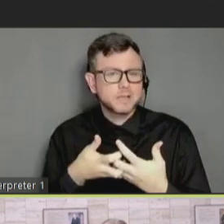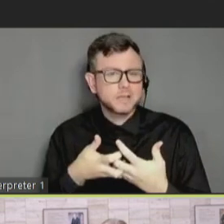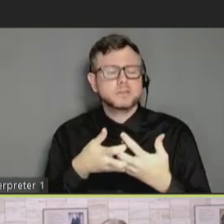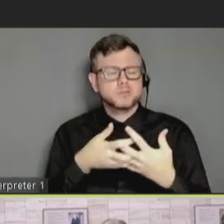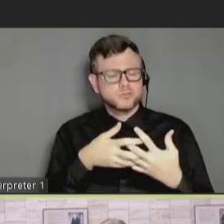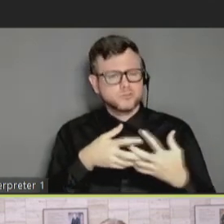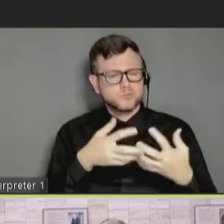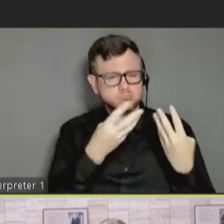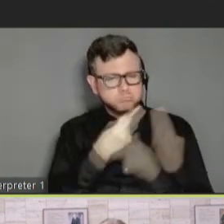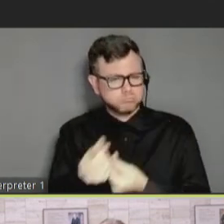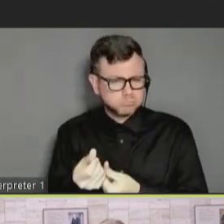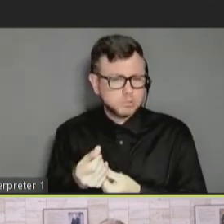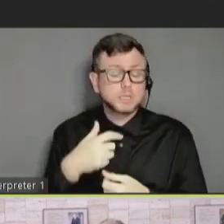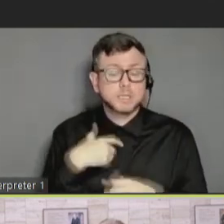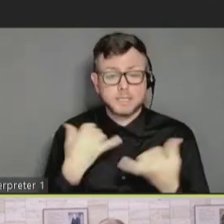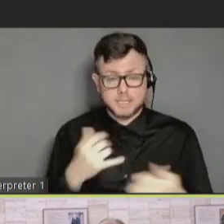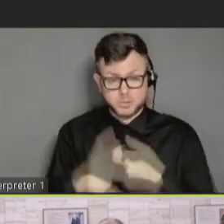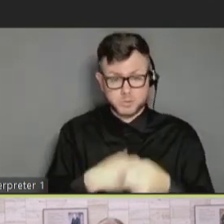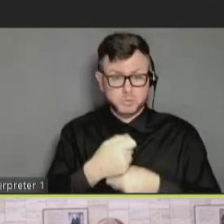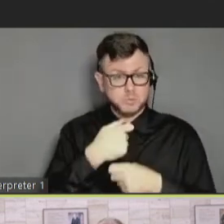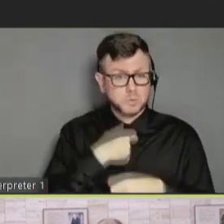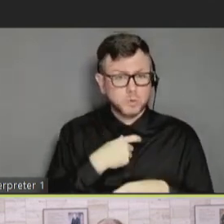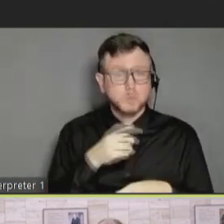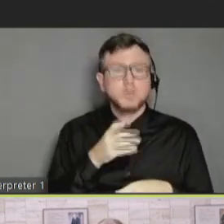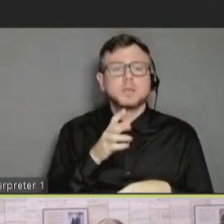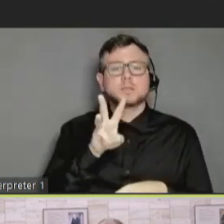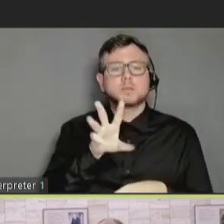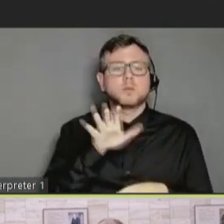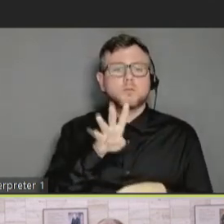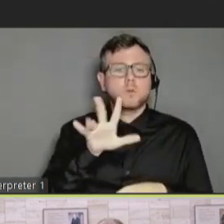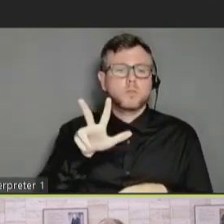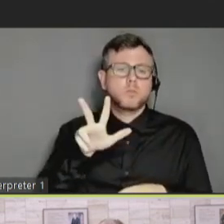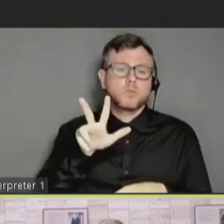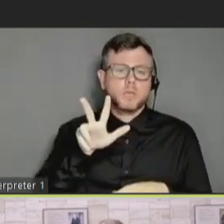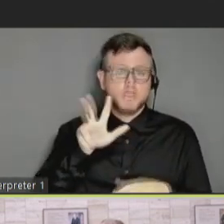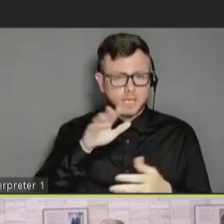So, just this year alone, there have been over 643 million addresses that